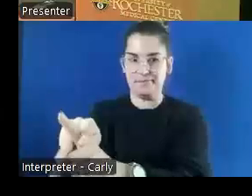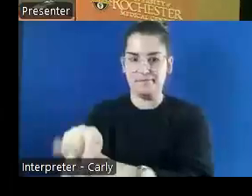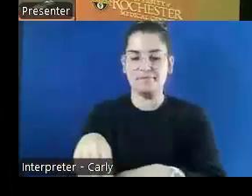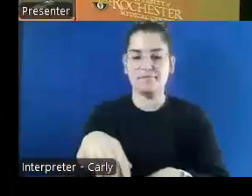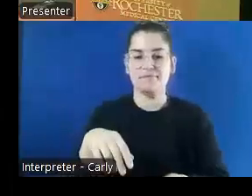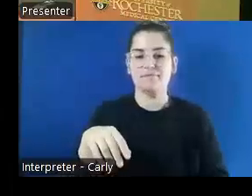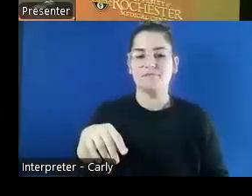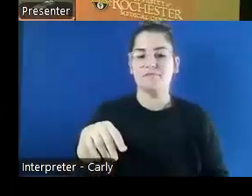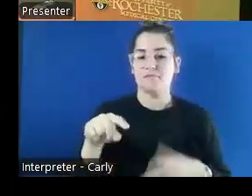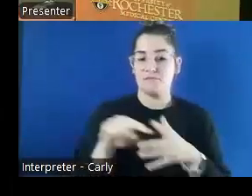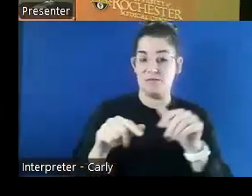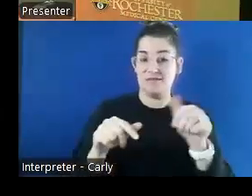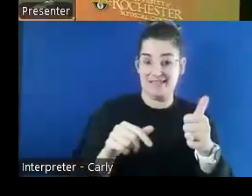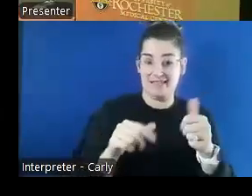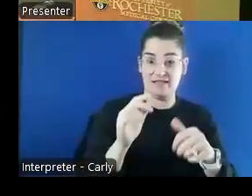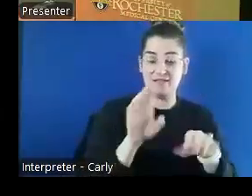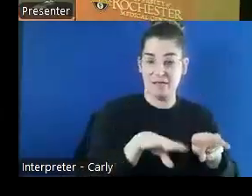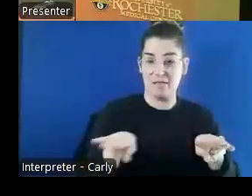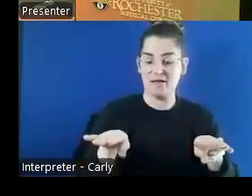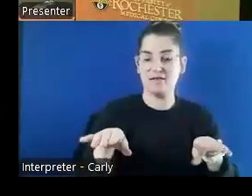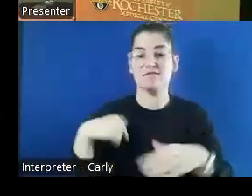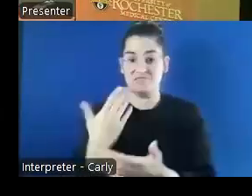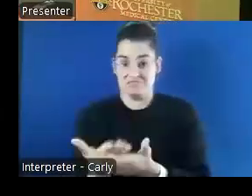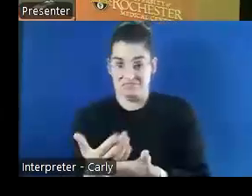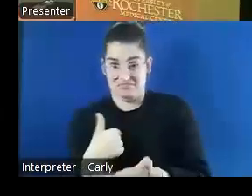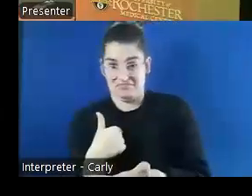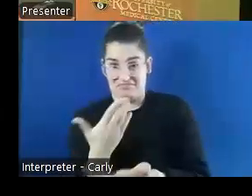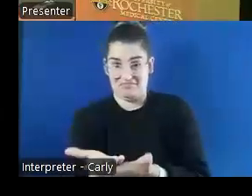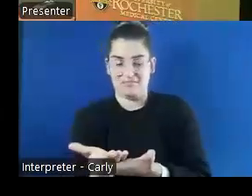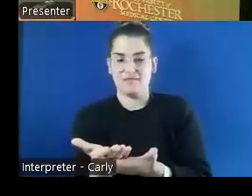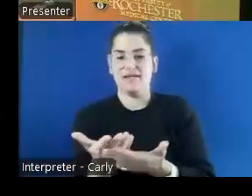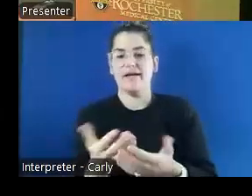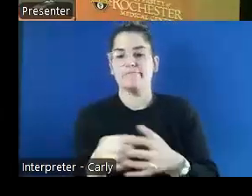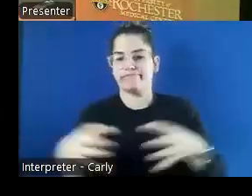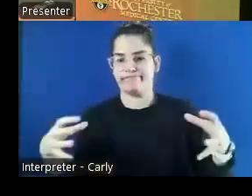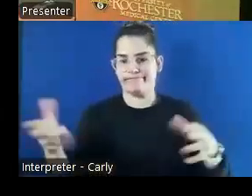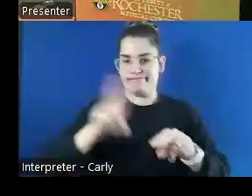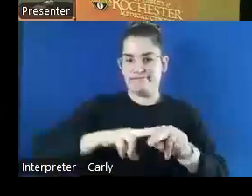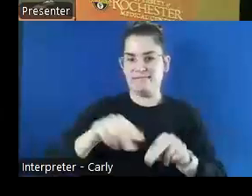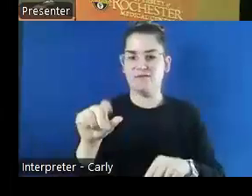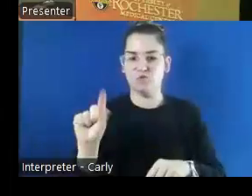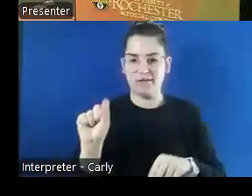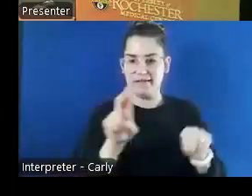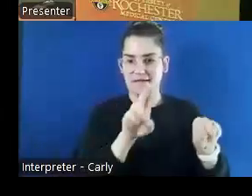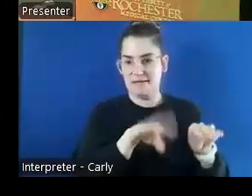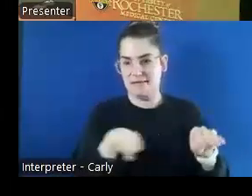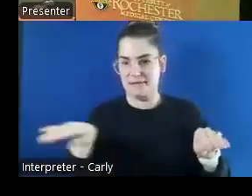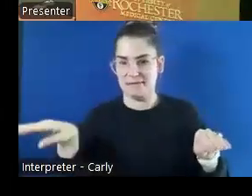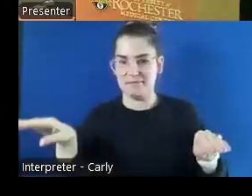10 beds soon after by the time I got here um it it increased to 20 beds and then a little bit